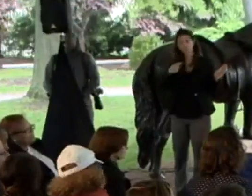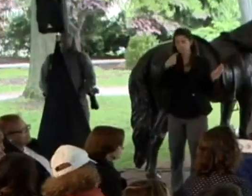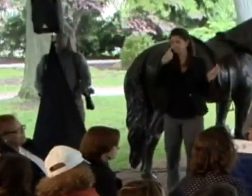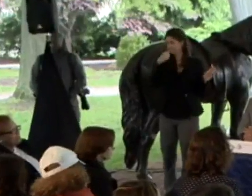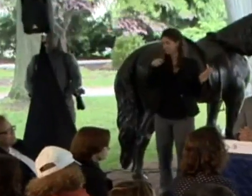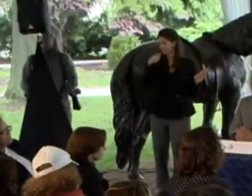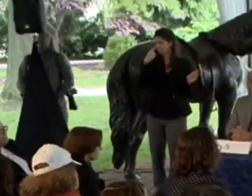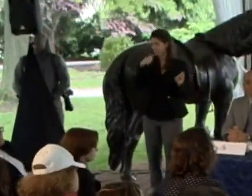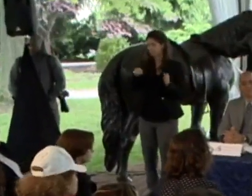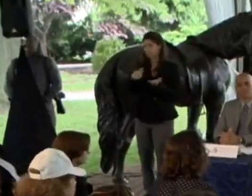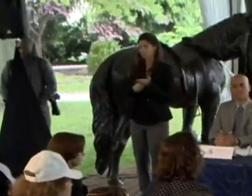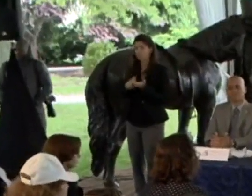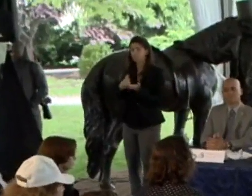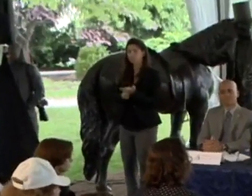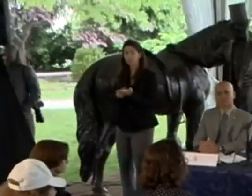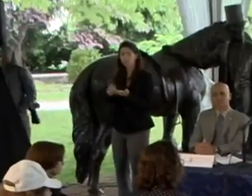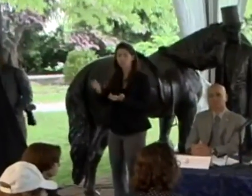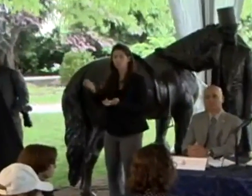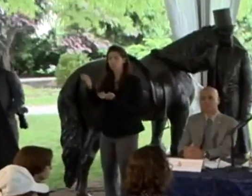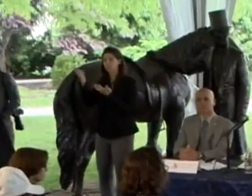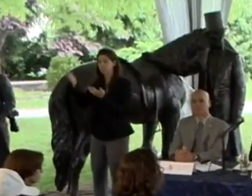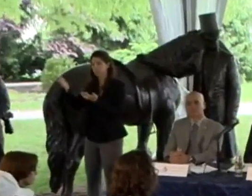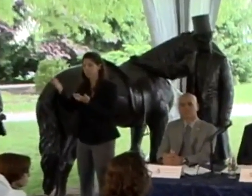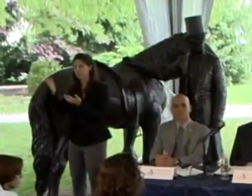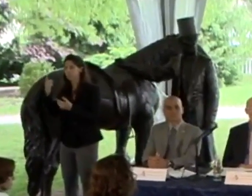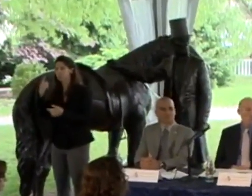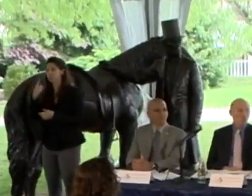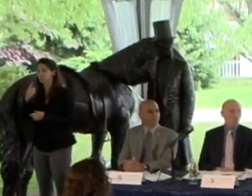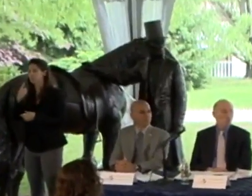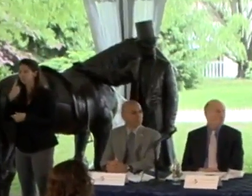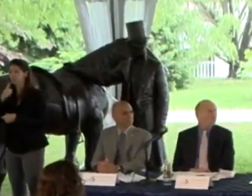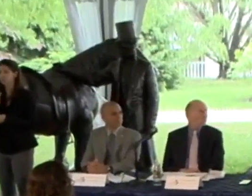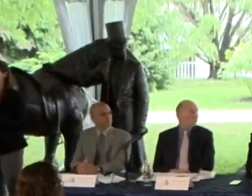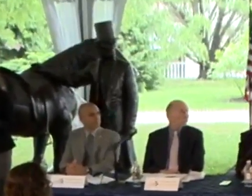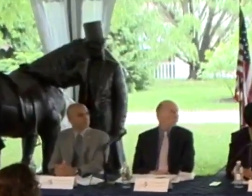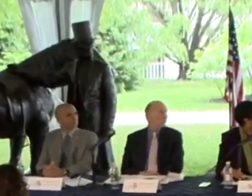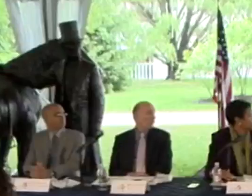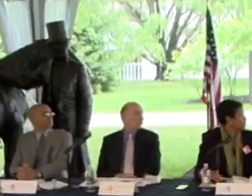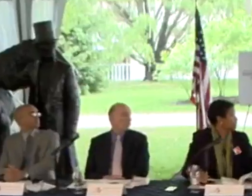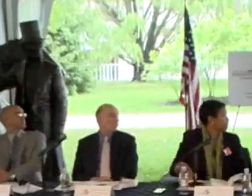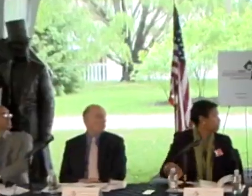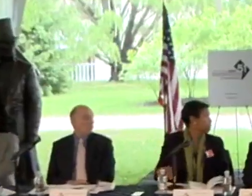ABOUT GUN SAFETY.